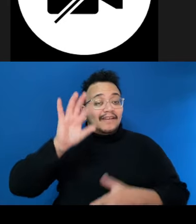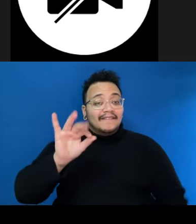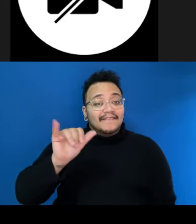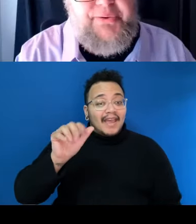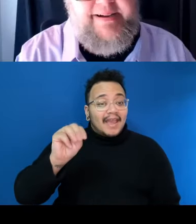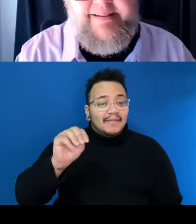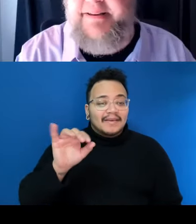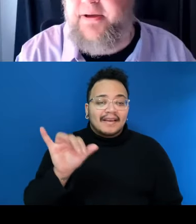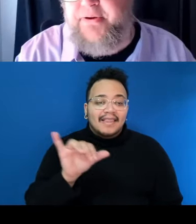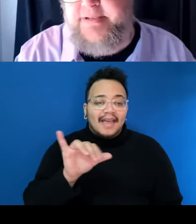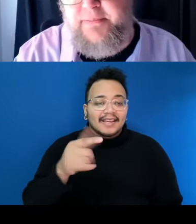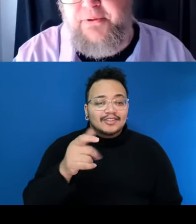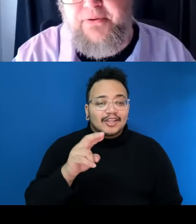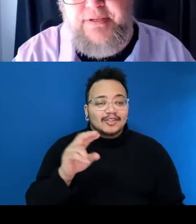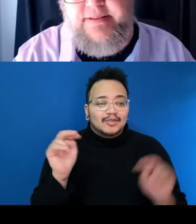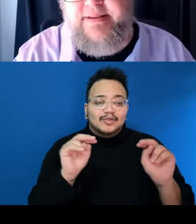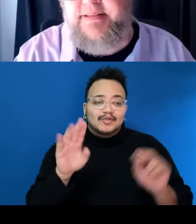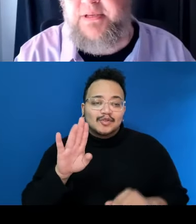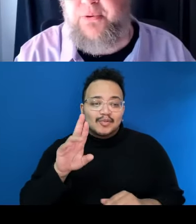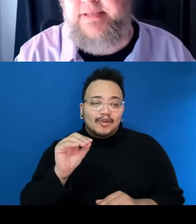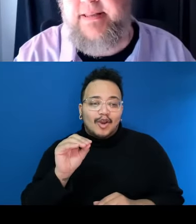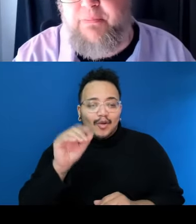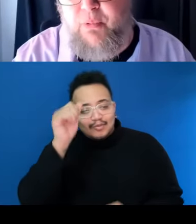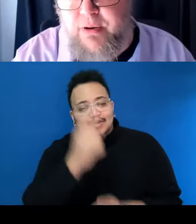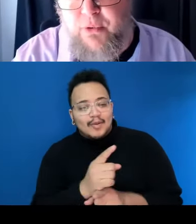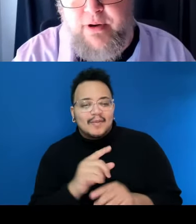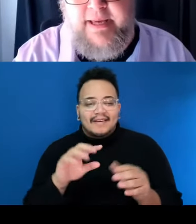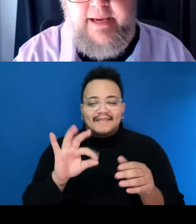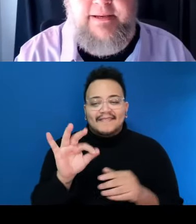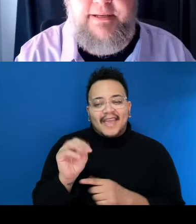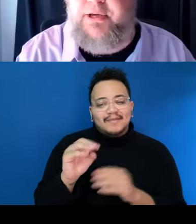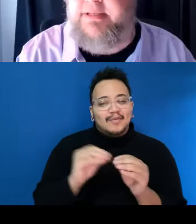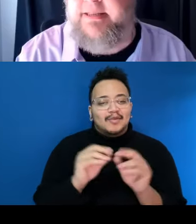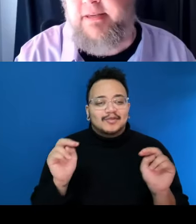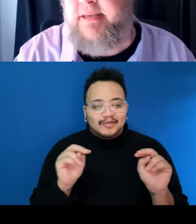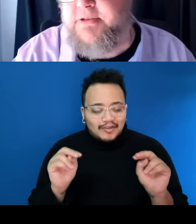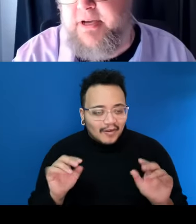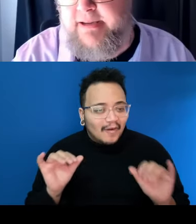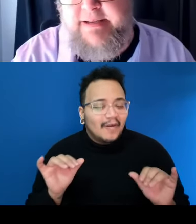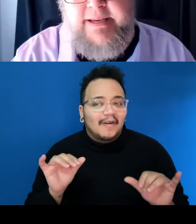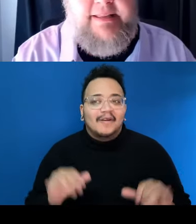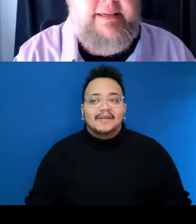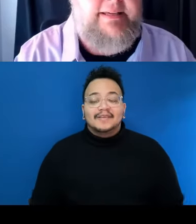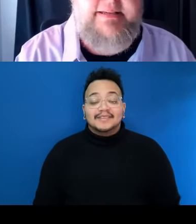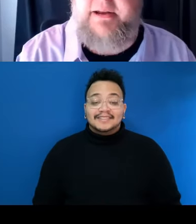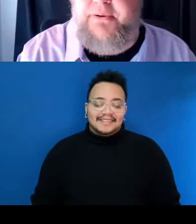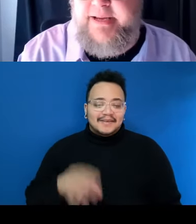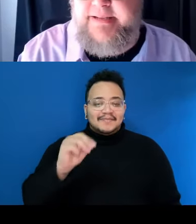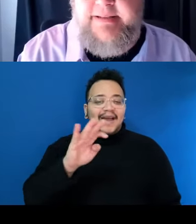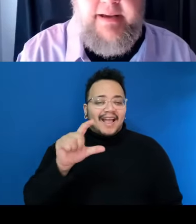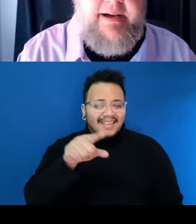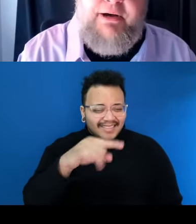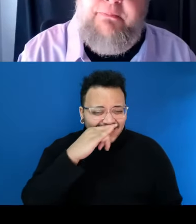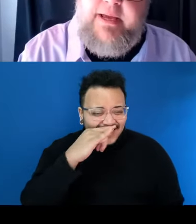So, another example of resilience. And so we're seeing that more and more that the kids are talking, the kids got it right